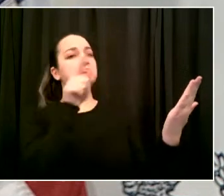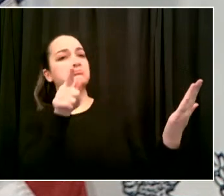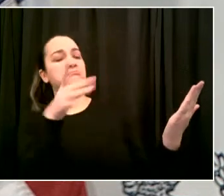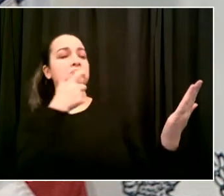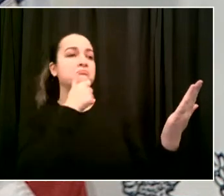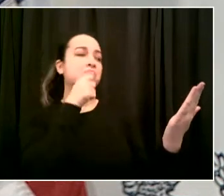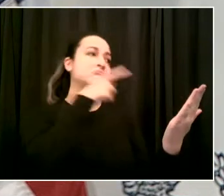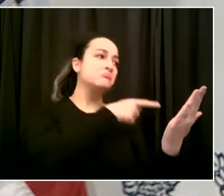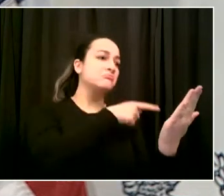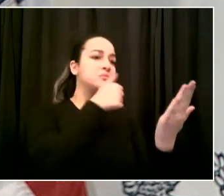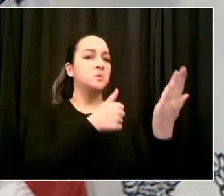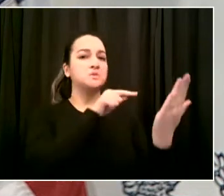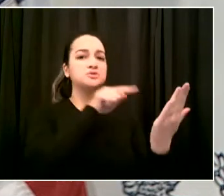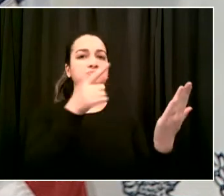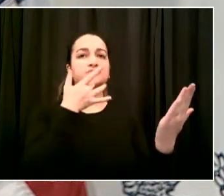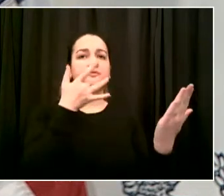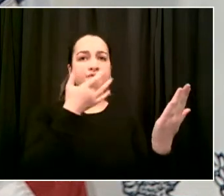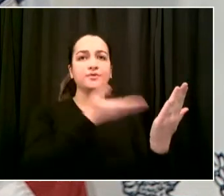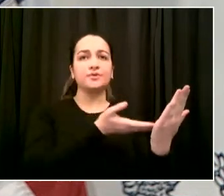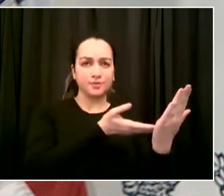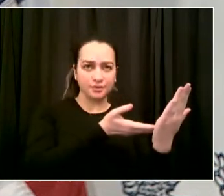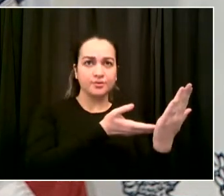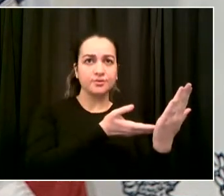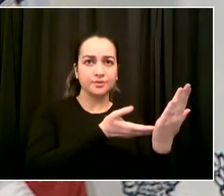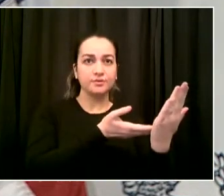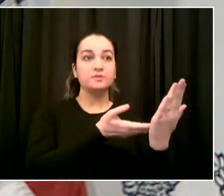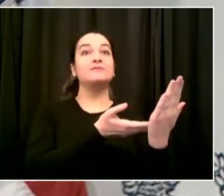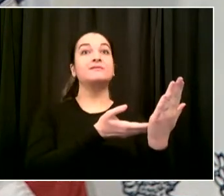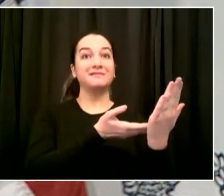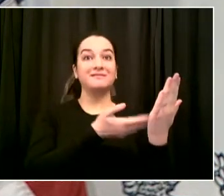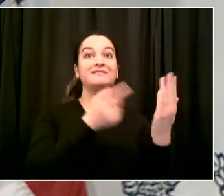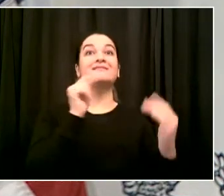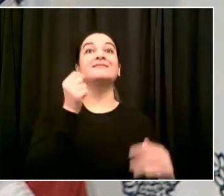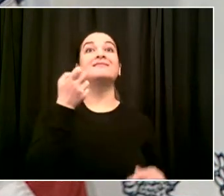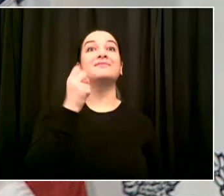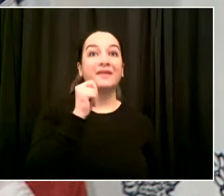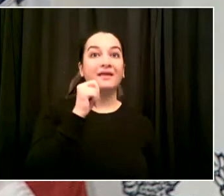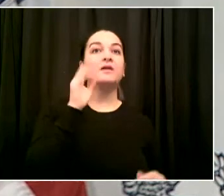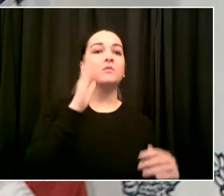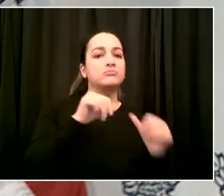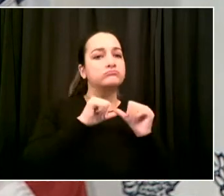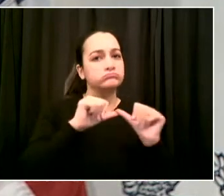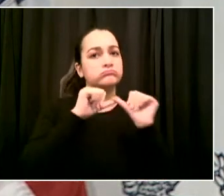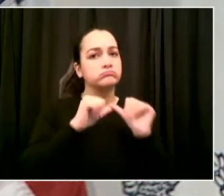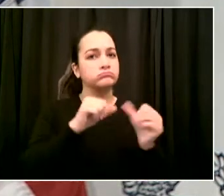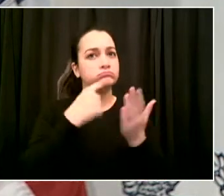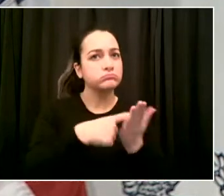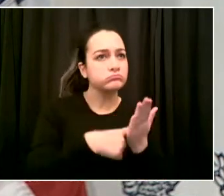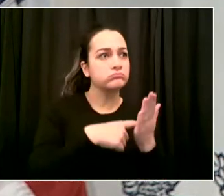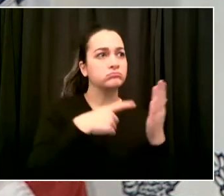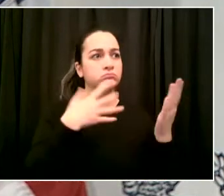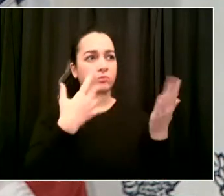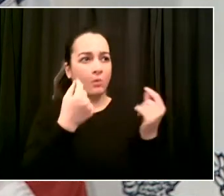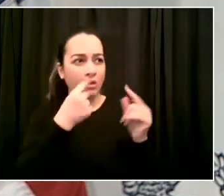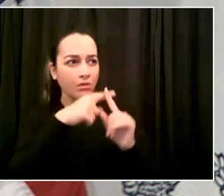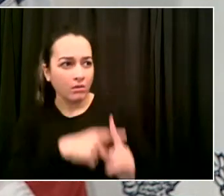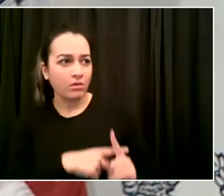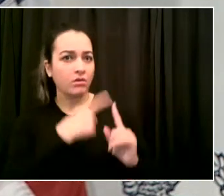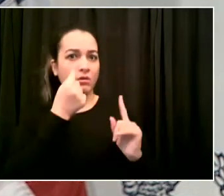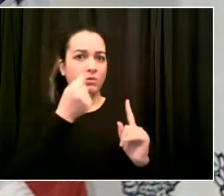AWHT THEY ARE SEEING AND THAT